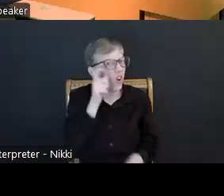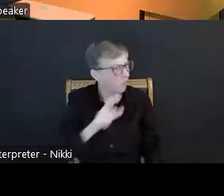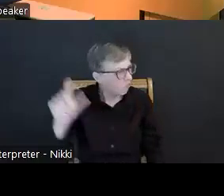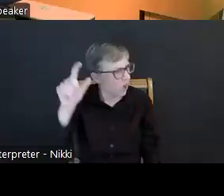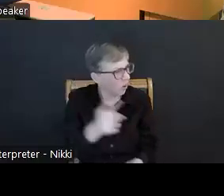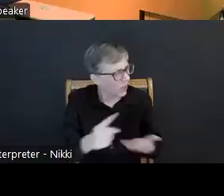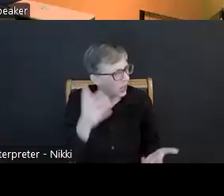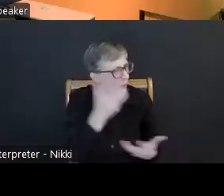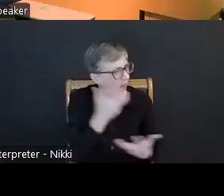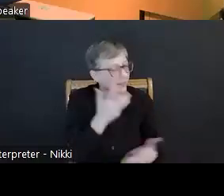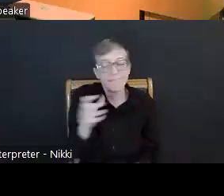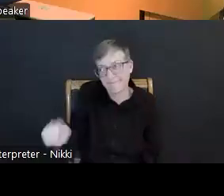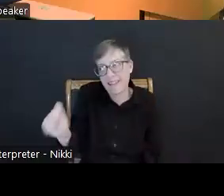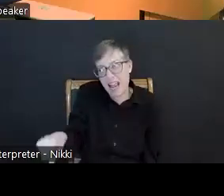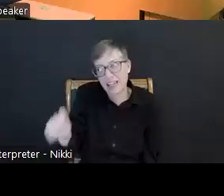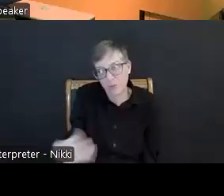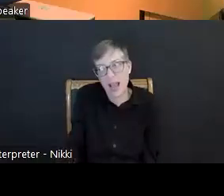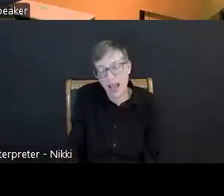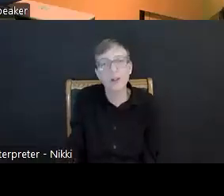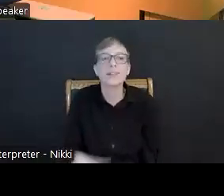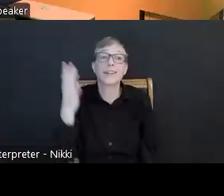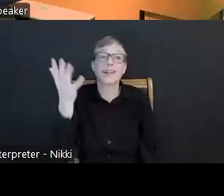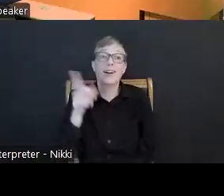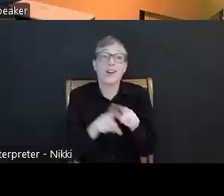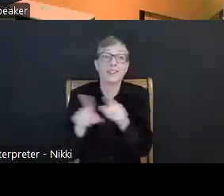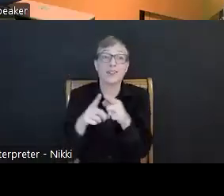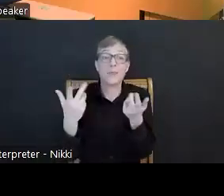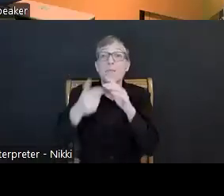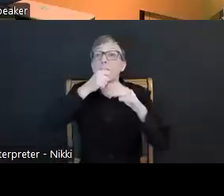my turtle to fidget with today so it's also not only teaching our clients skills but also using